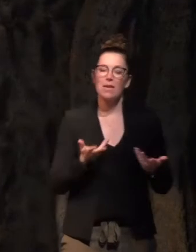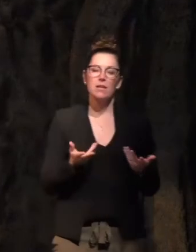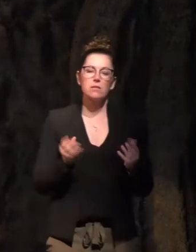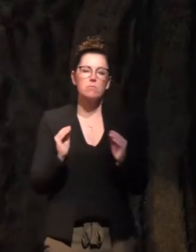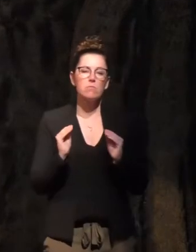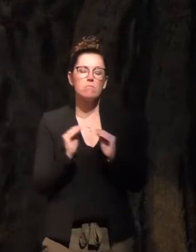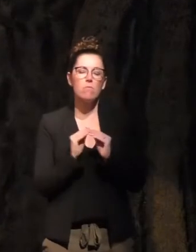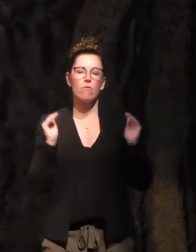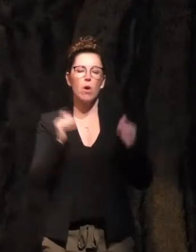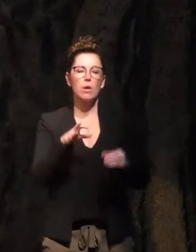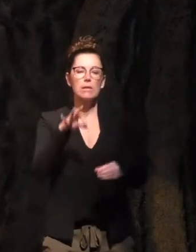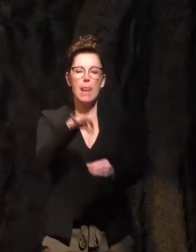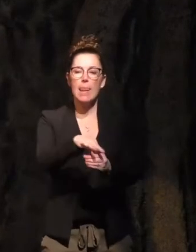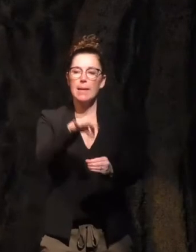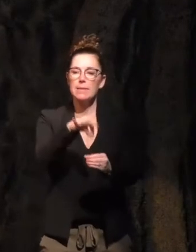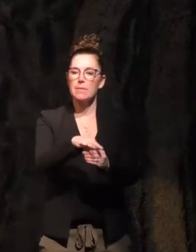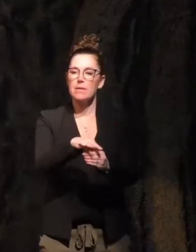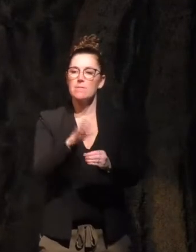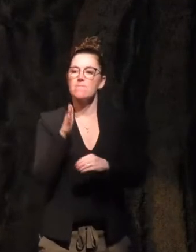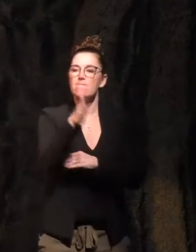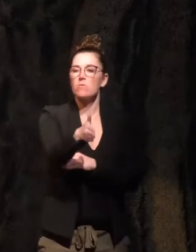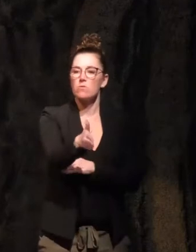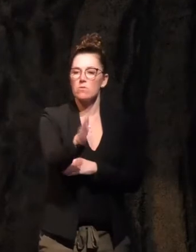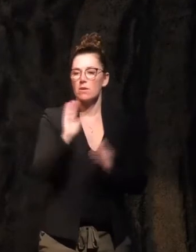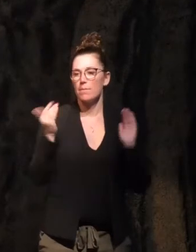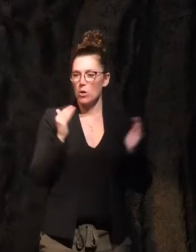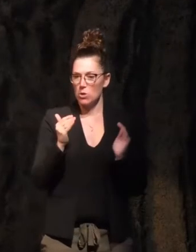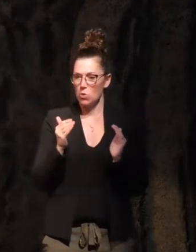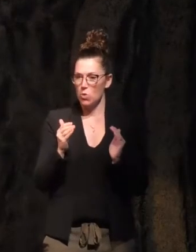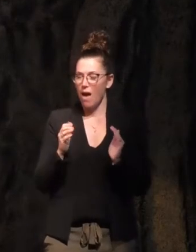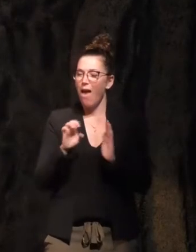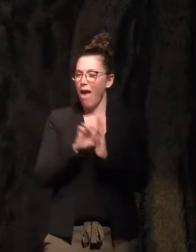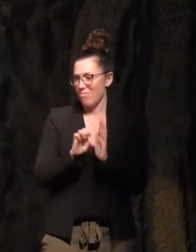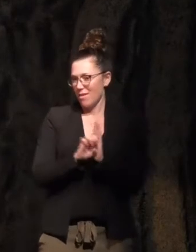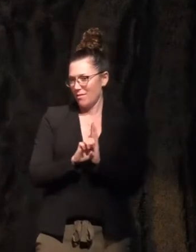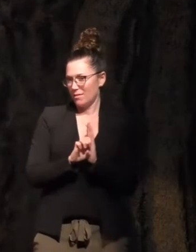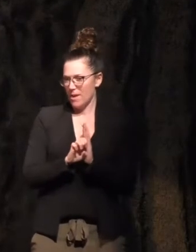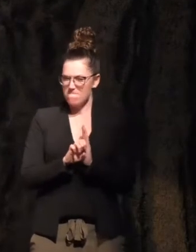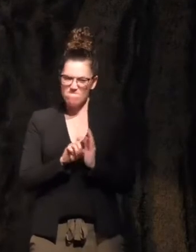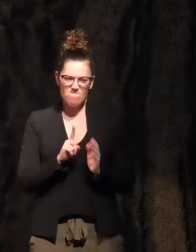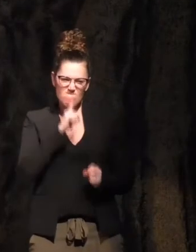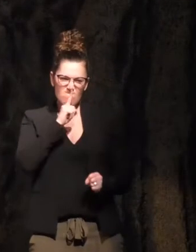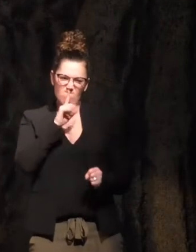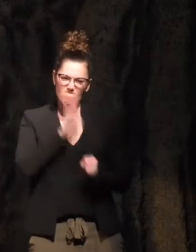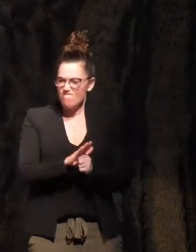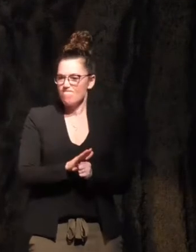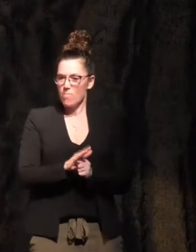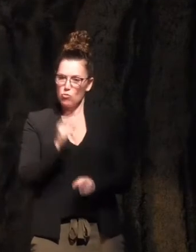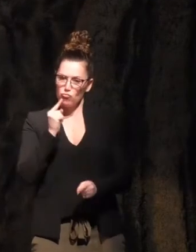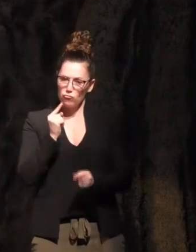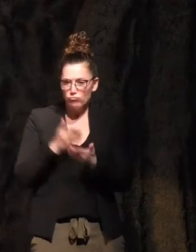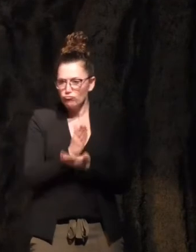as they are about ethics and conviction, and if the liberal party loses the next election,